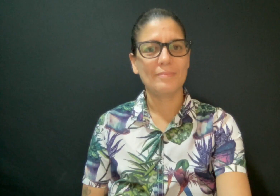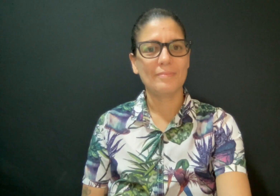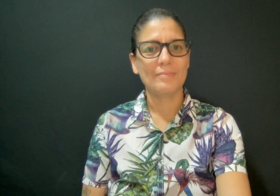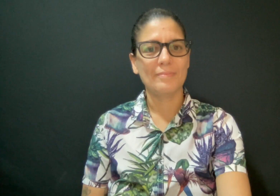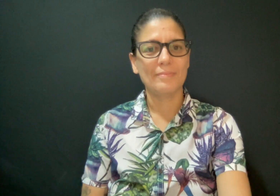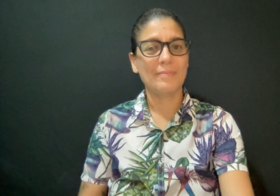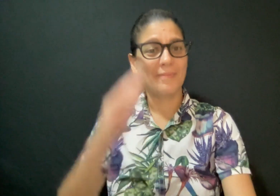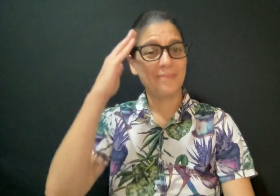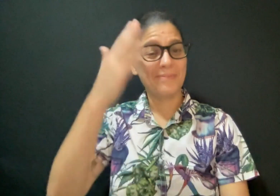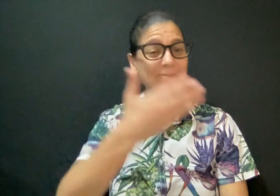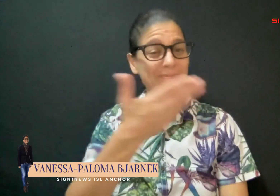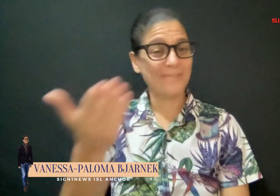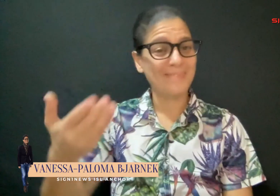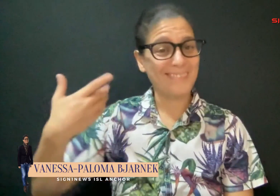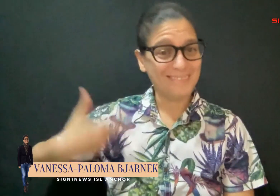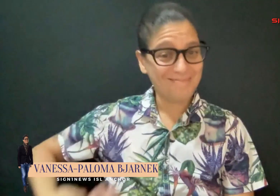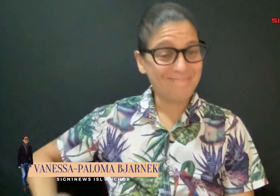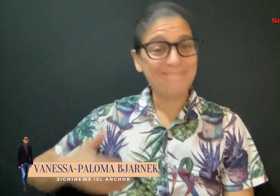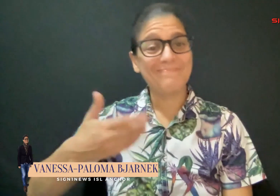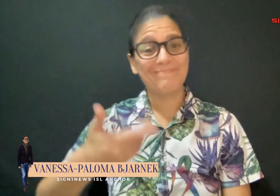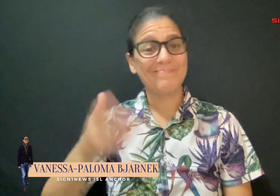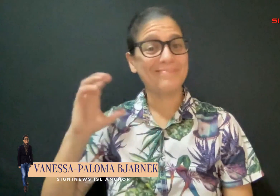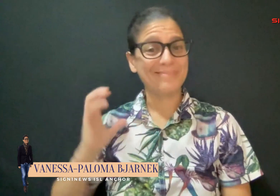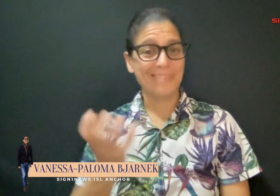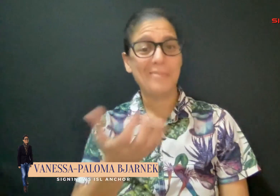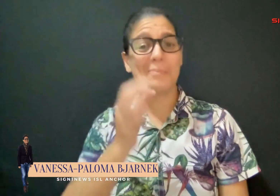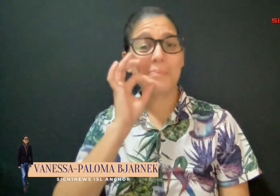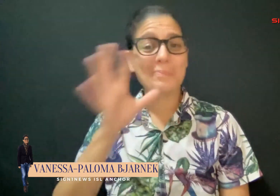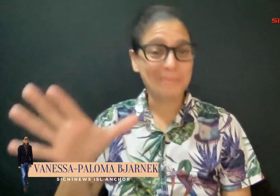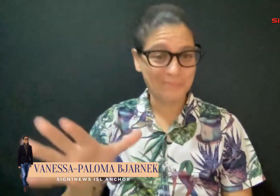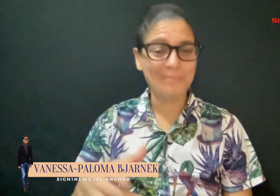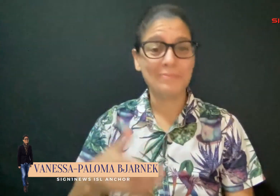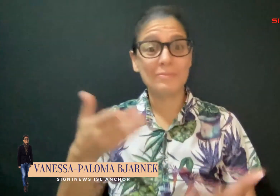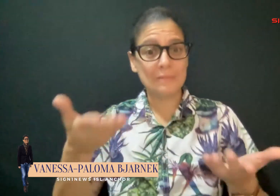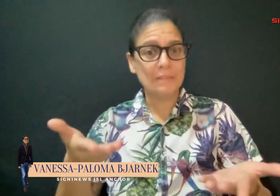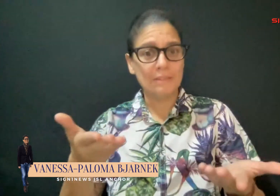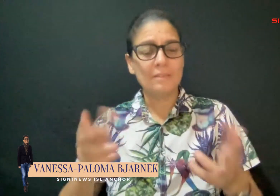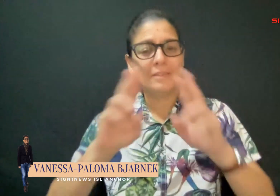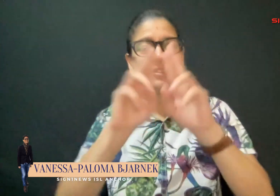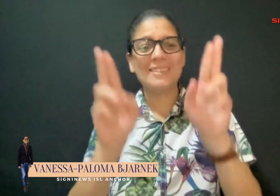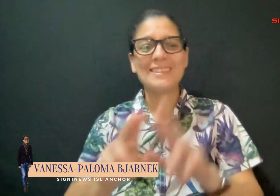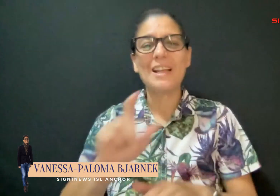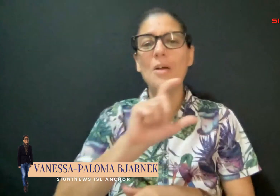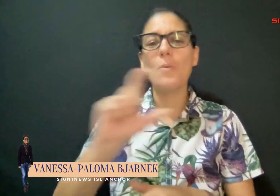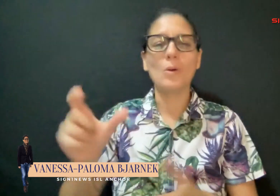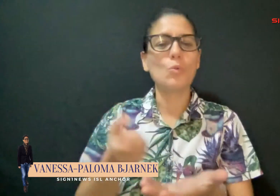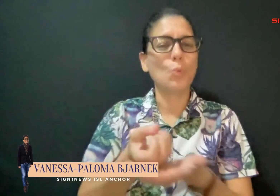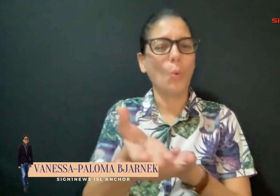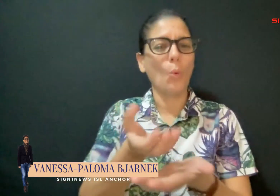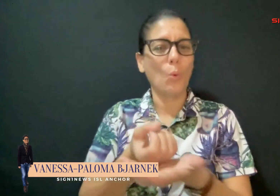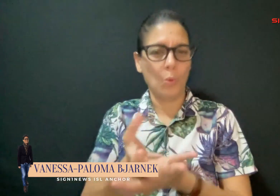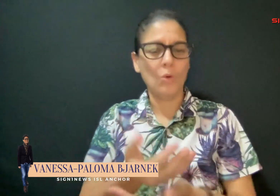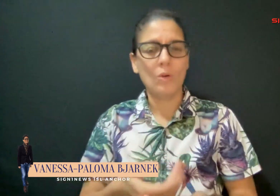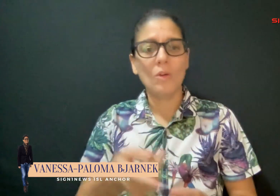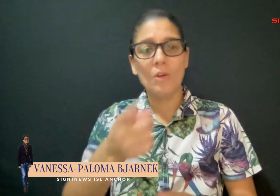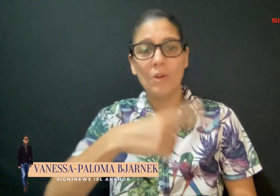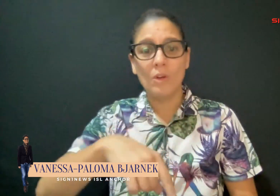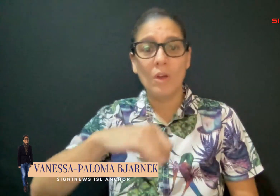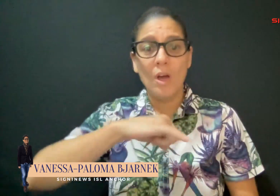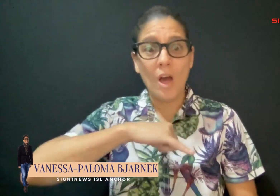Hello everyone I'm Sign1News Vanessa Paloma Bjarnek here's a quick look at the top trending international news stories making headlines today